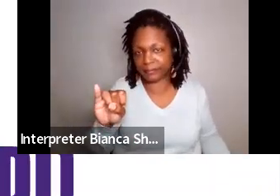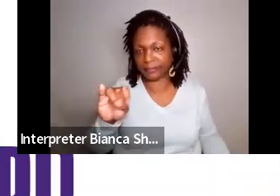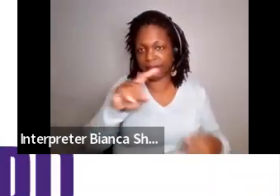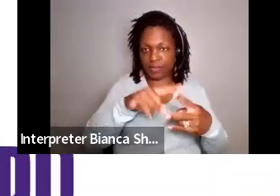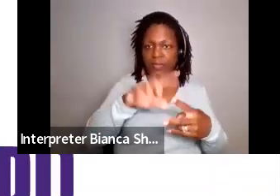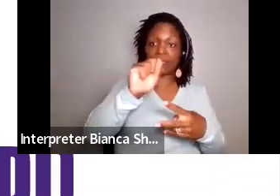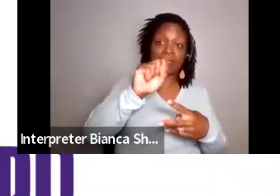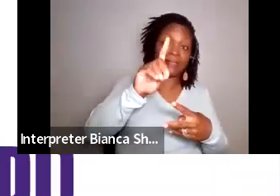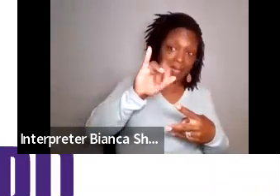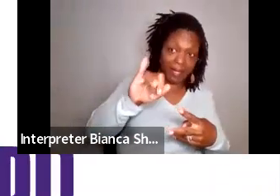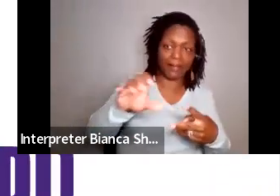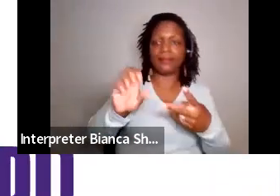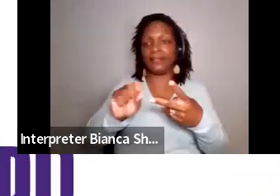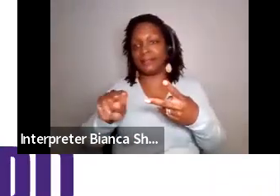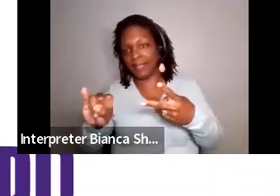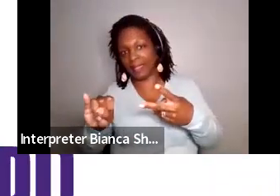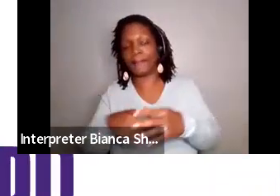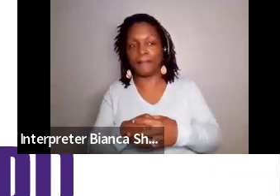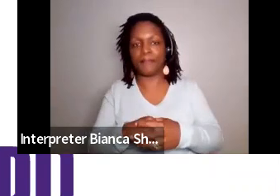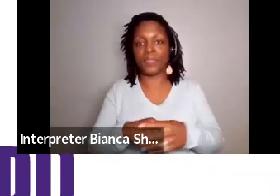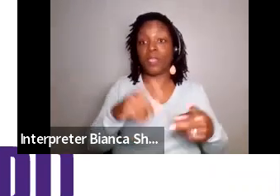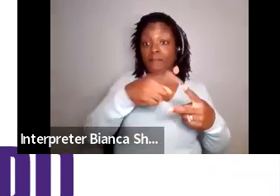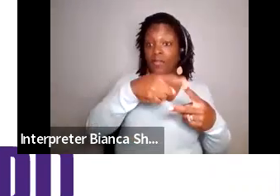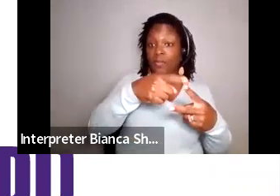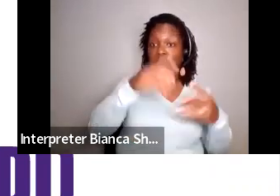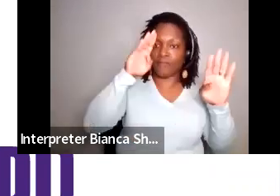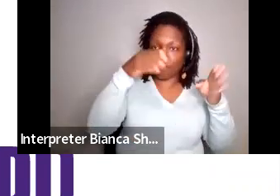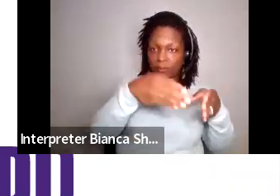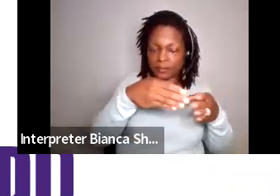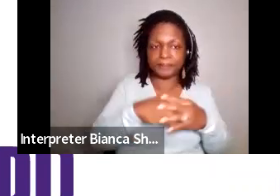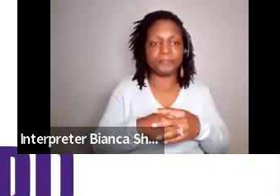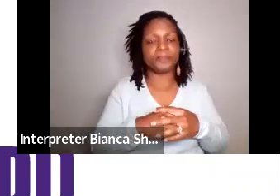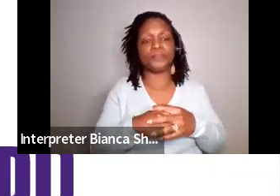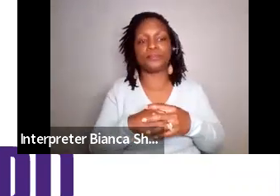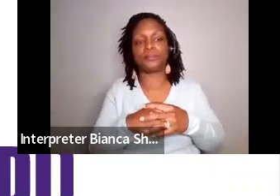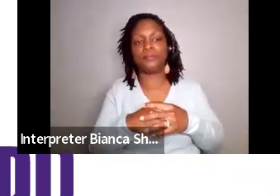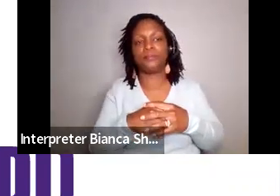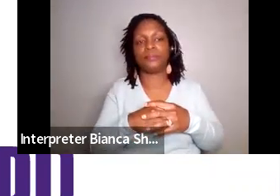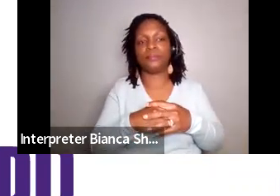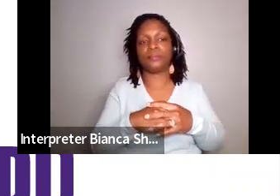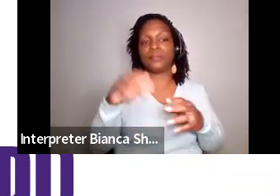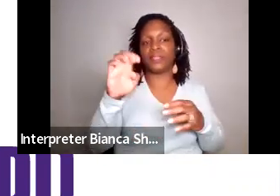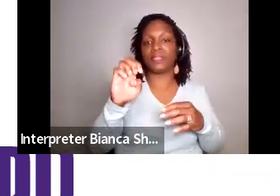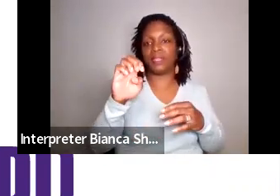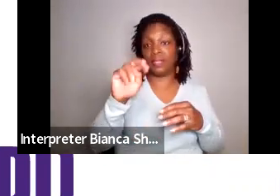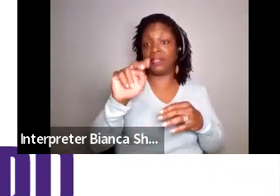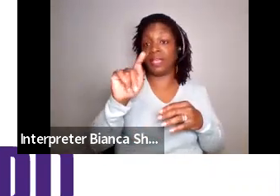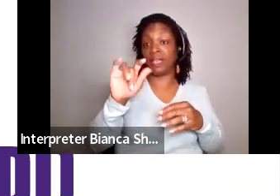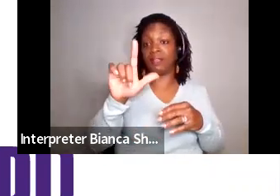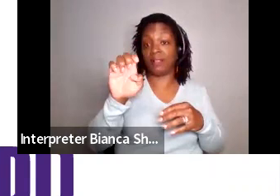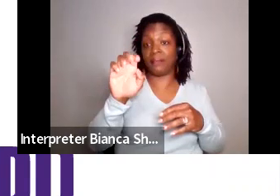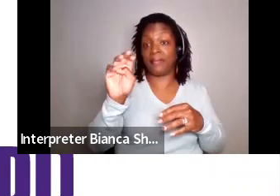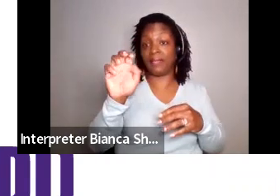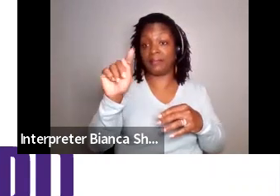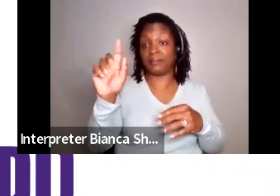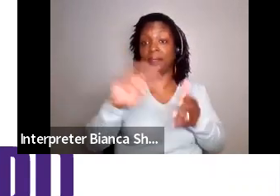So let's focus on ssdi first it's an entitlement funded by Federal taxes.